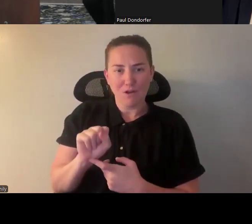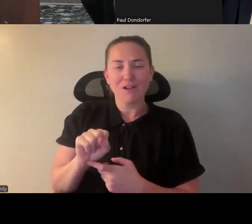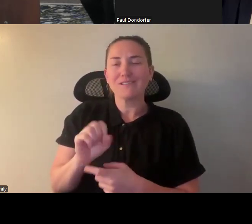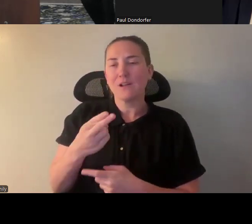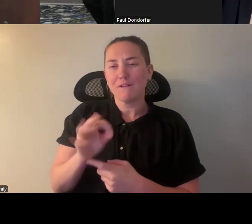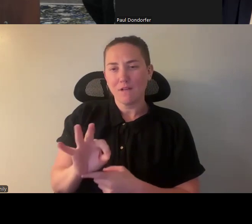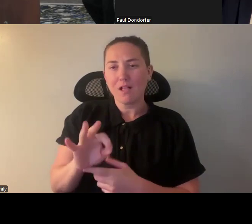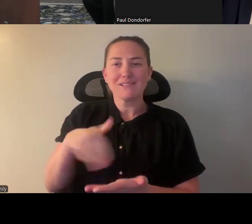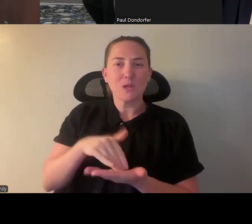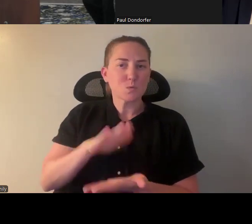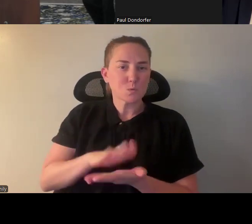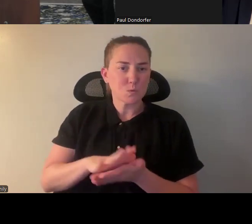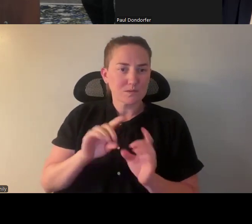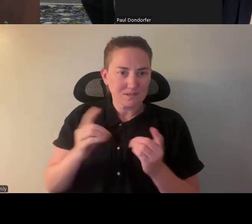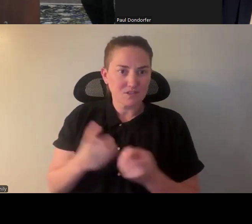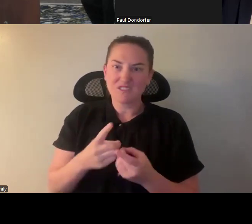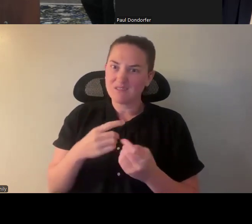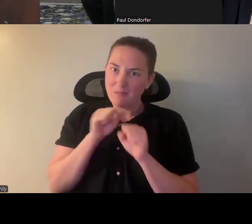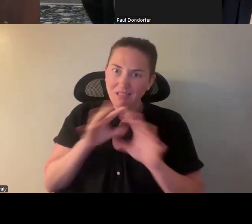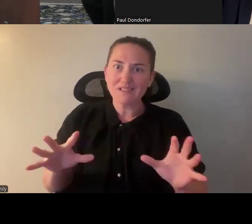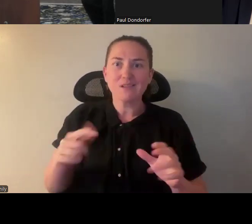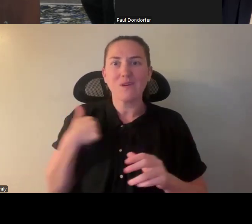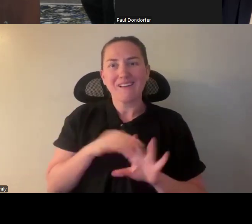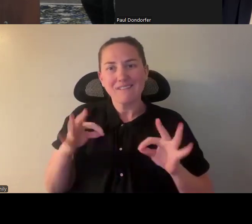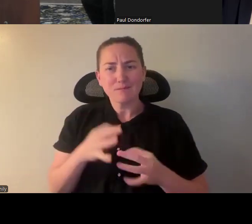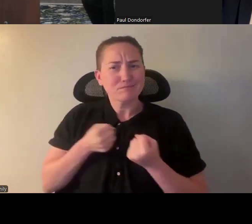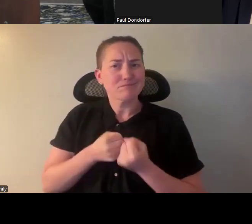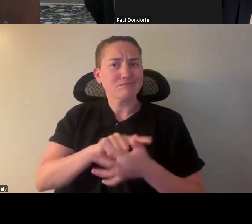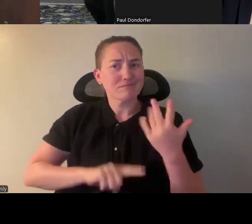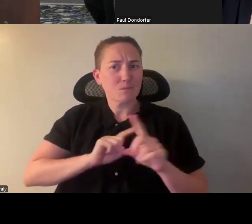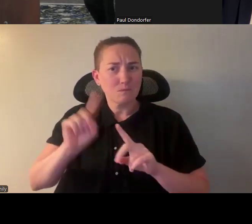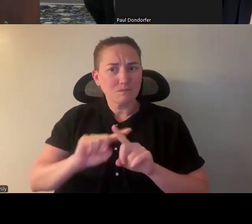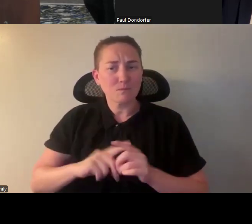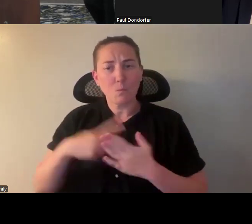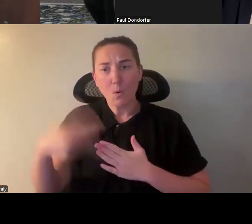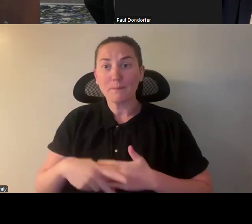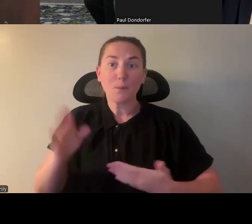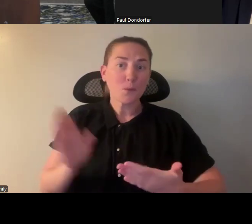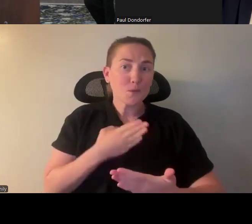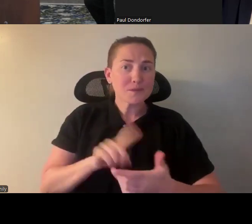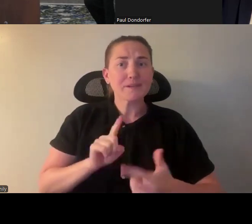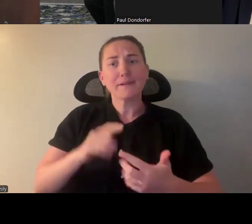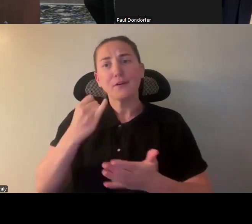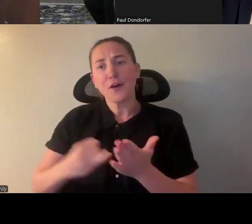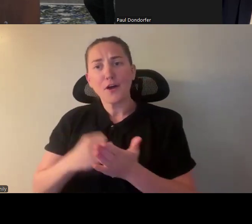families step up to support programs whether it be music arts or sport One such family is